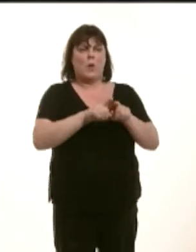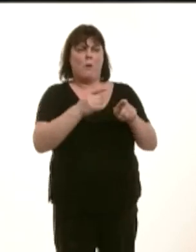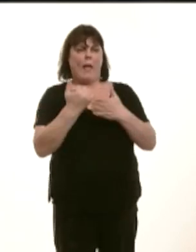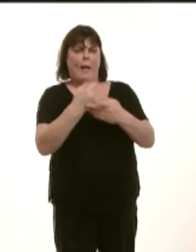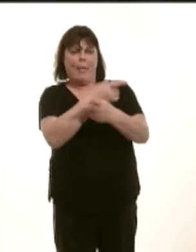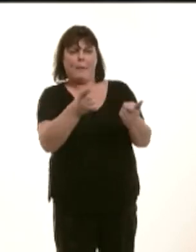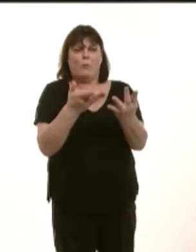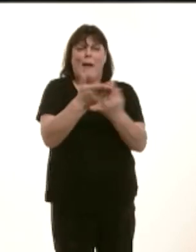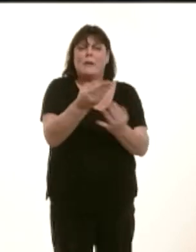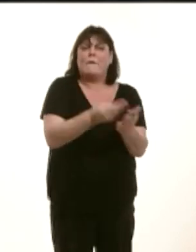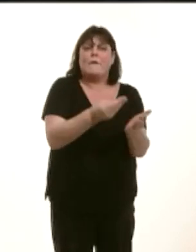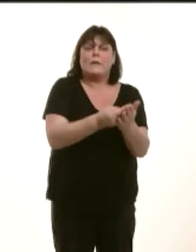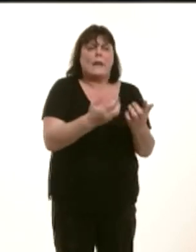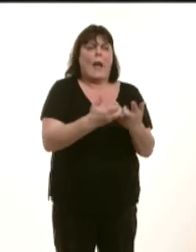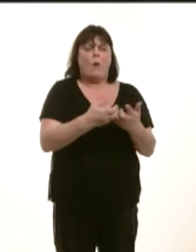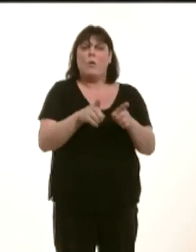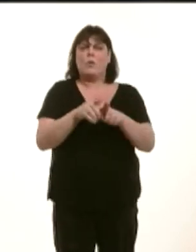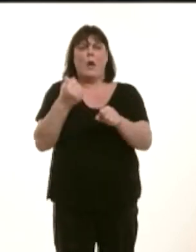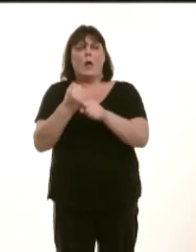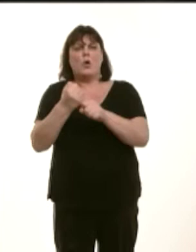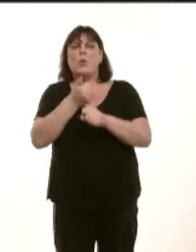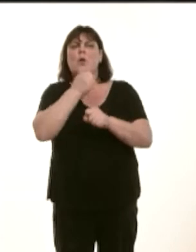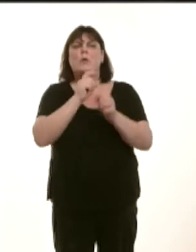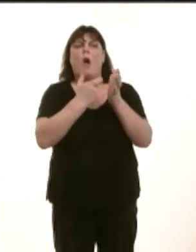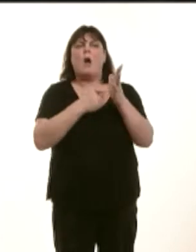and also how the Government intends to use the rural development plan to increase opportunities